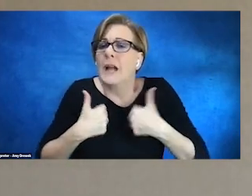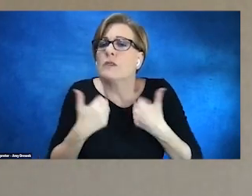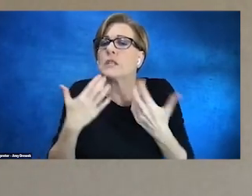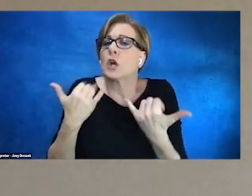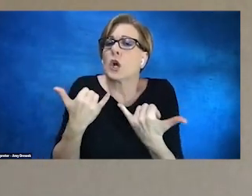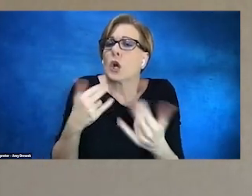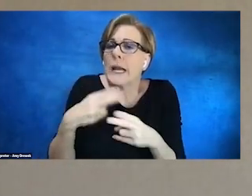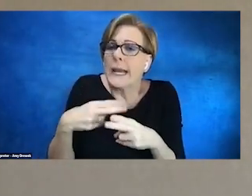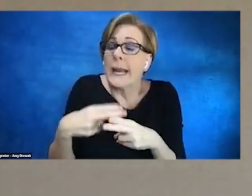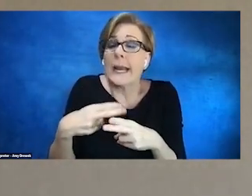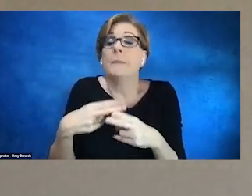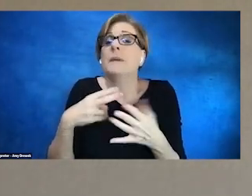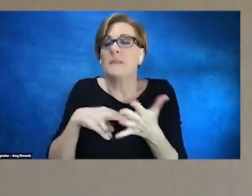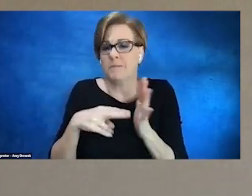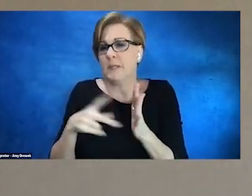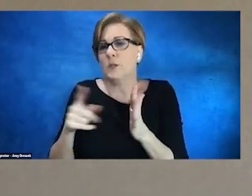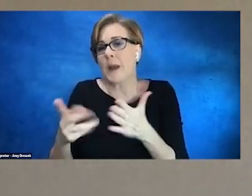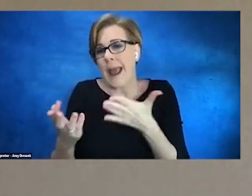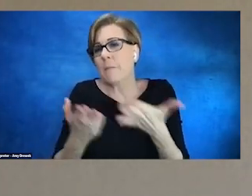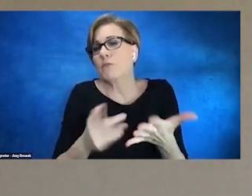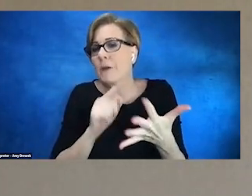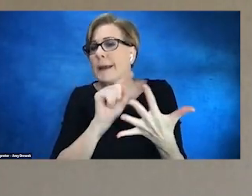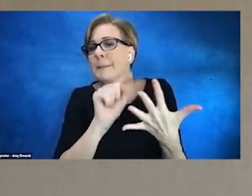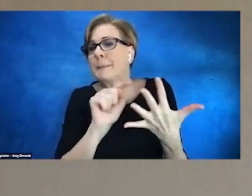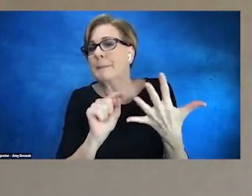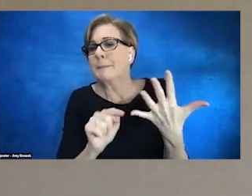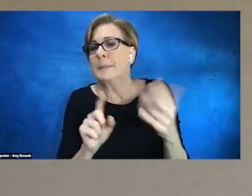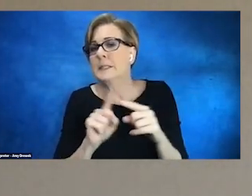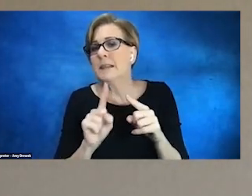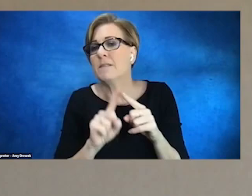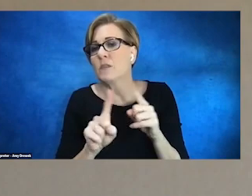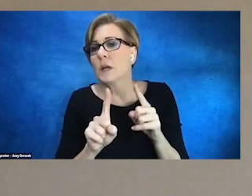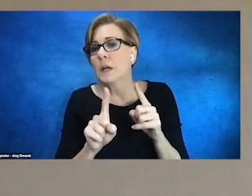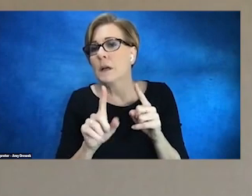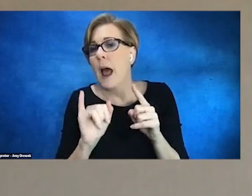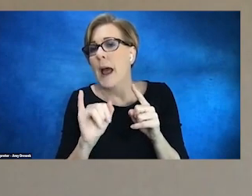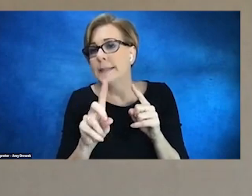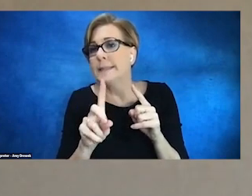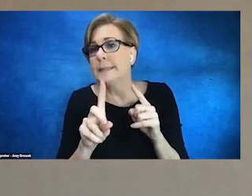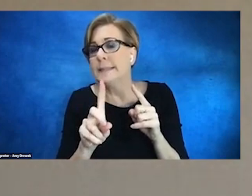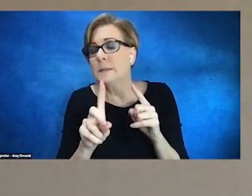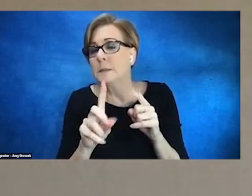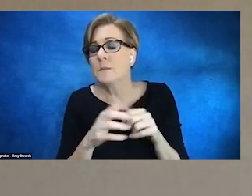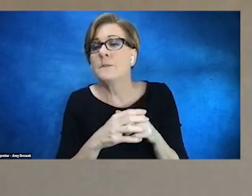registration card it could even be a digital card they can look it up on BeBallotReady.Vote and then